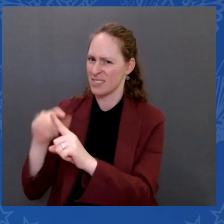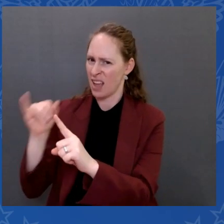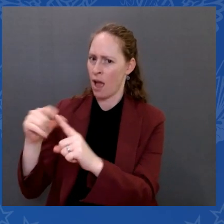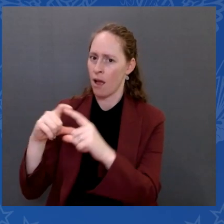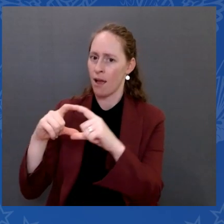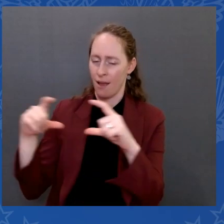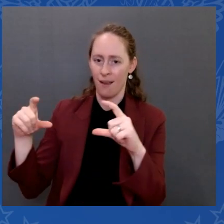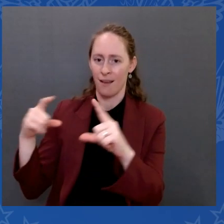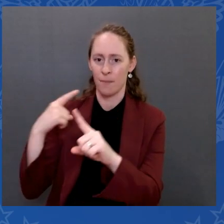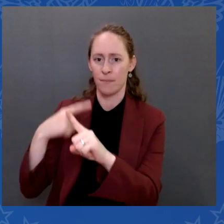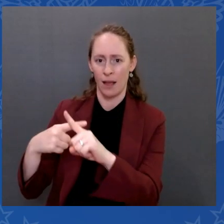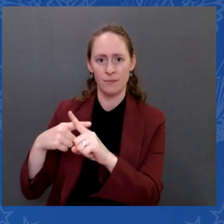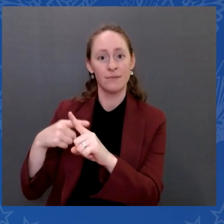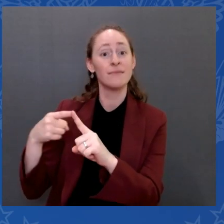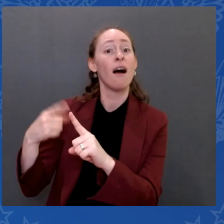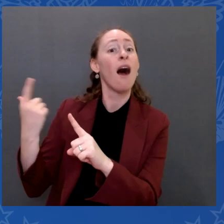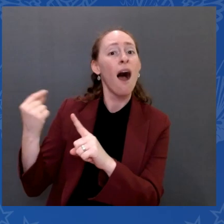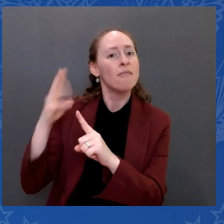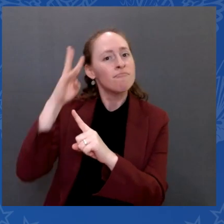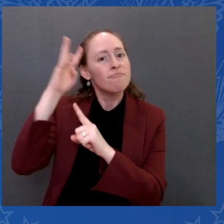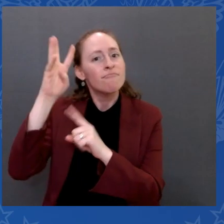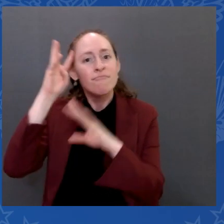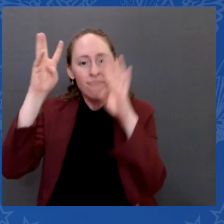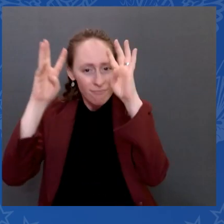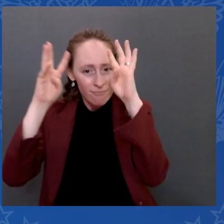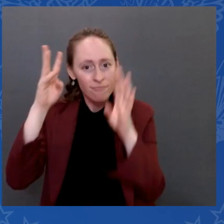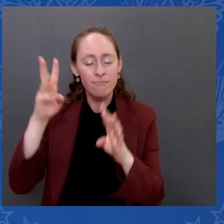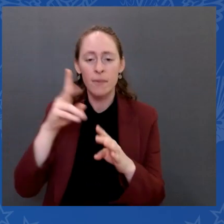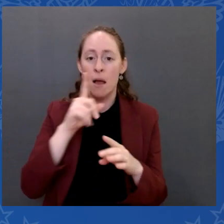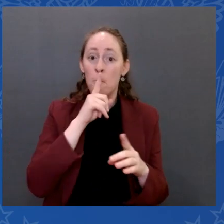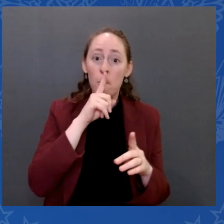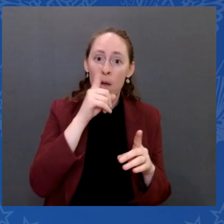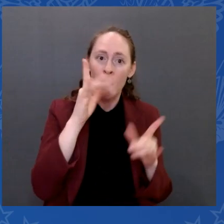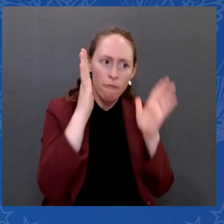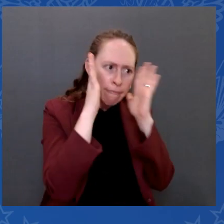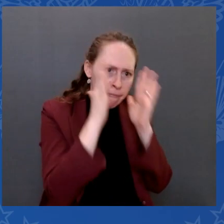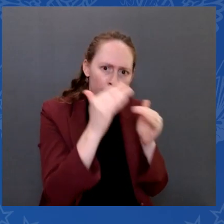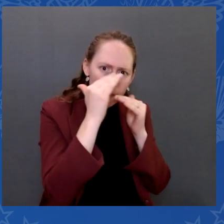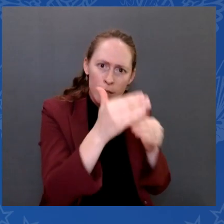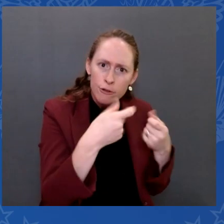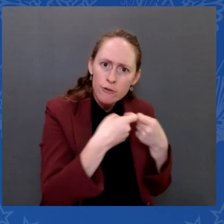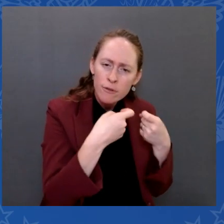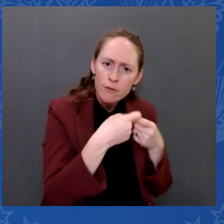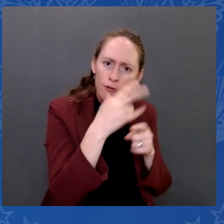powering innovation today, but also the technologies that will power innovation tomorrow.